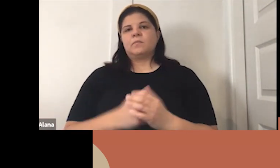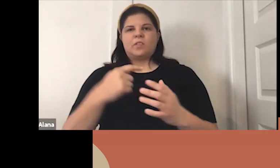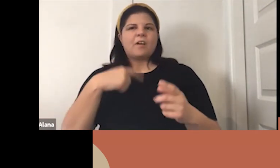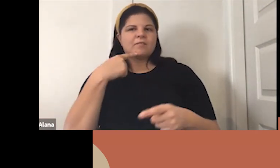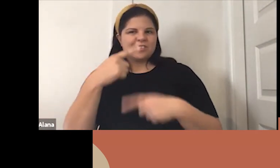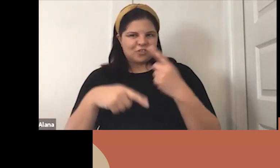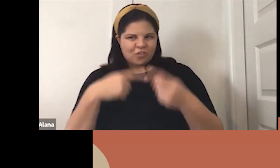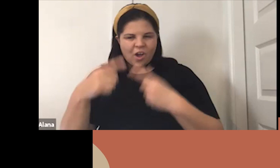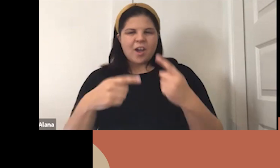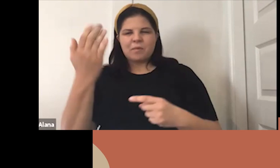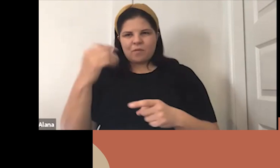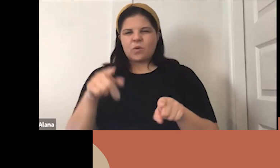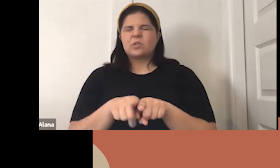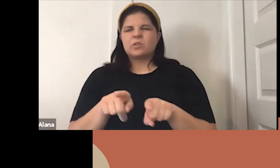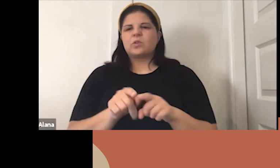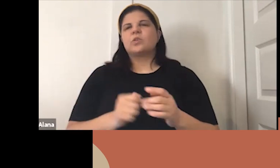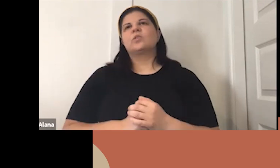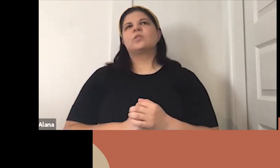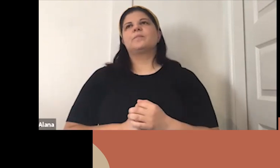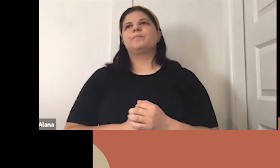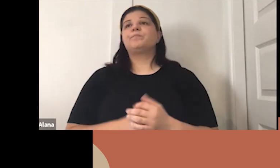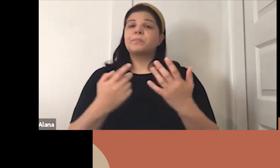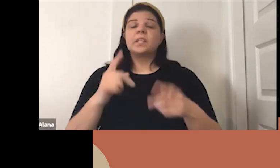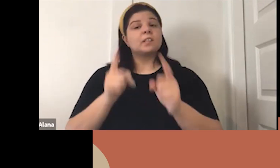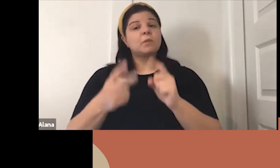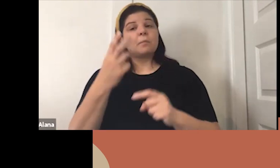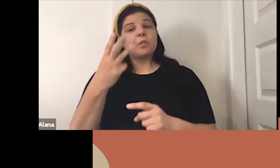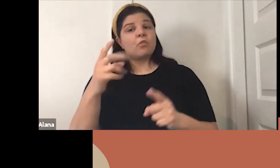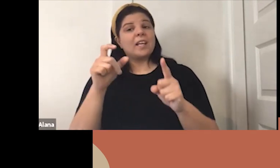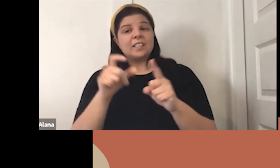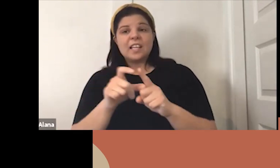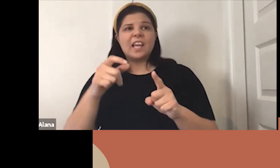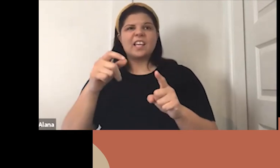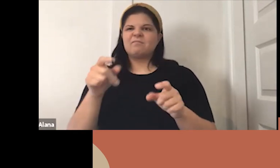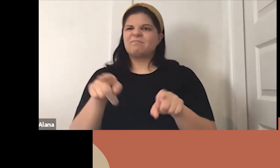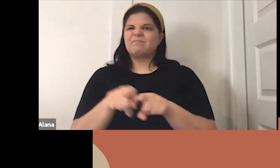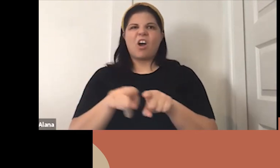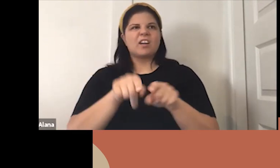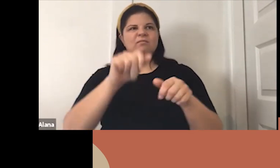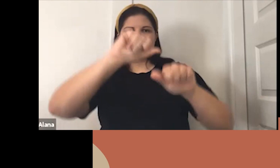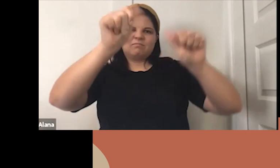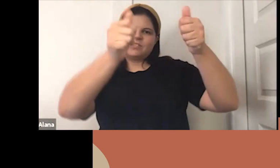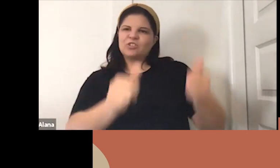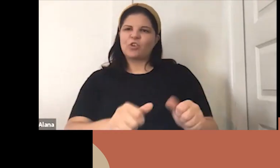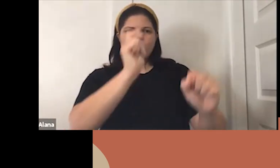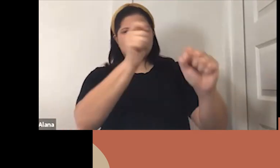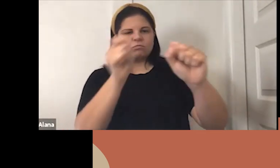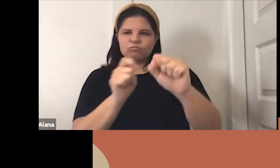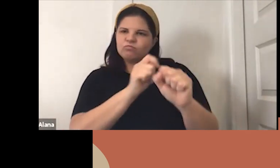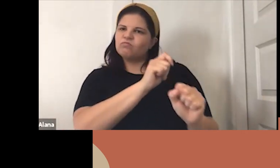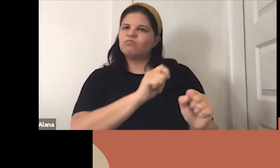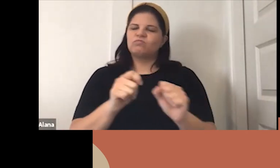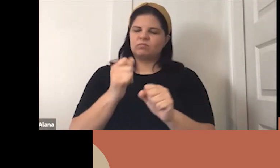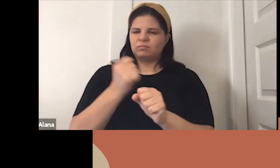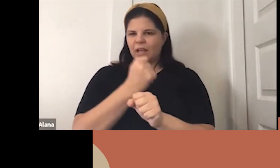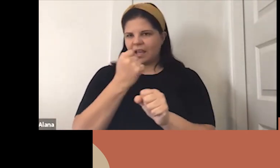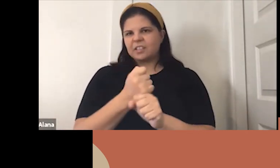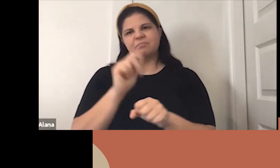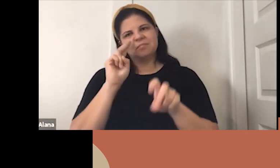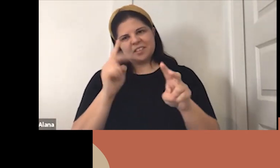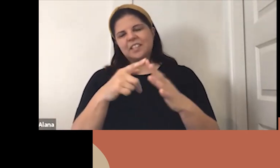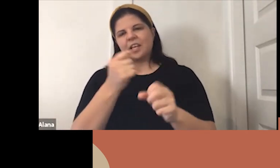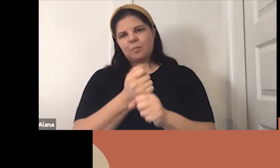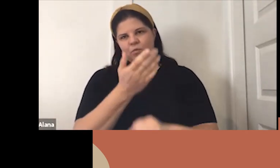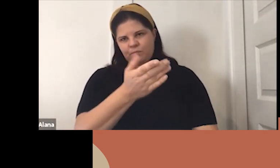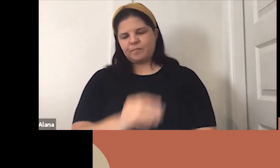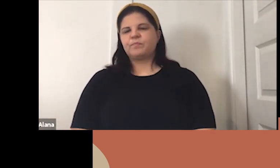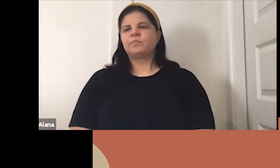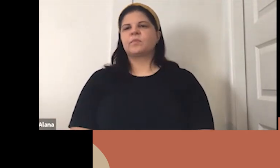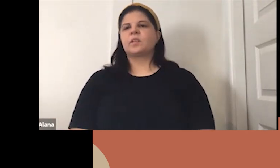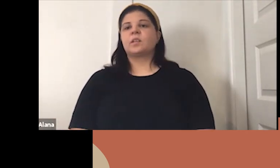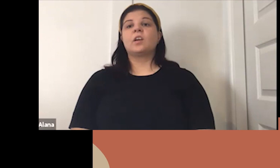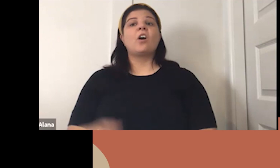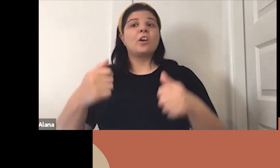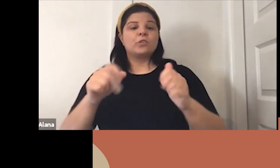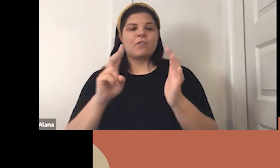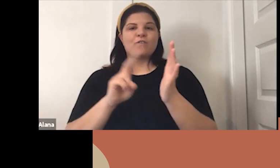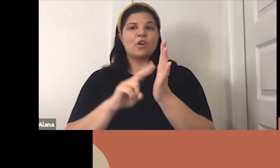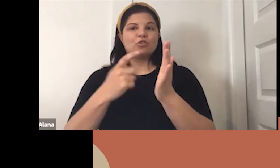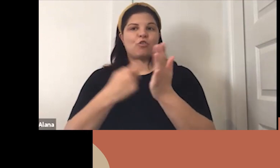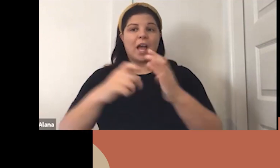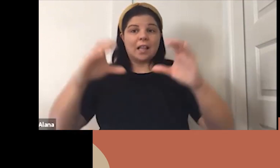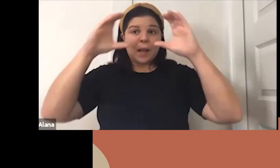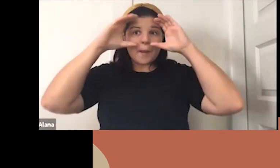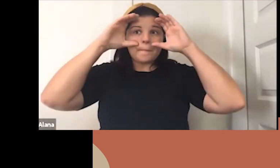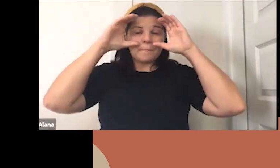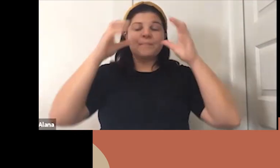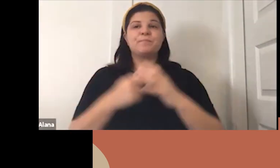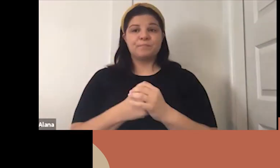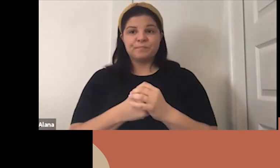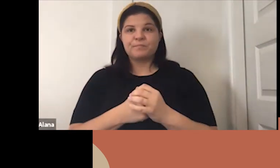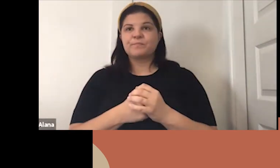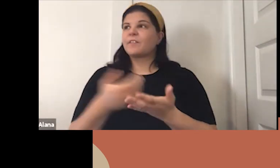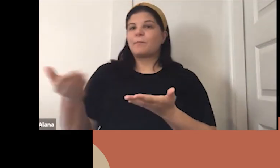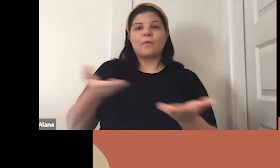I use 3-D work, which is the sculpture, as you can see, virtual reality, performance,